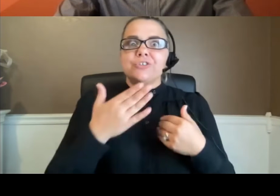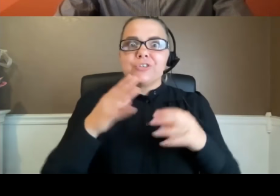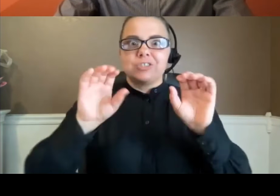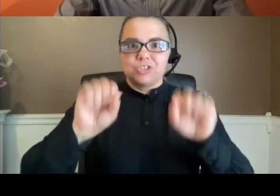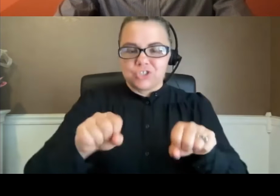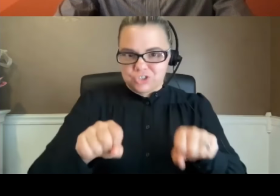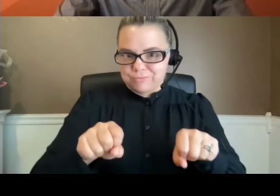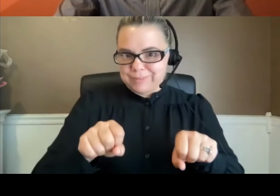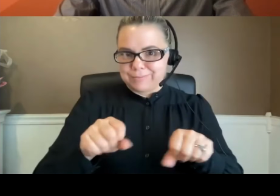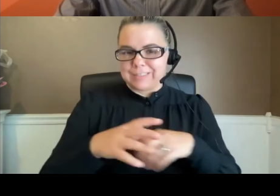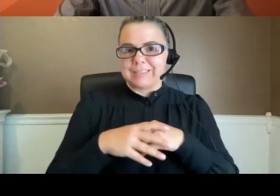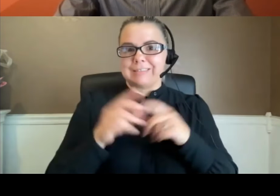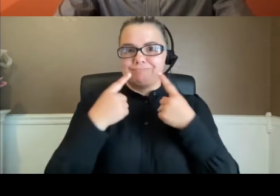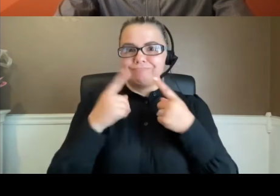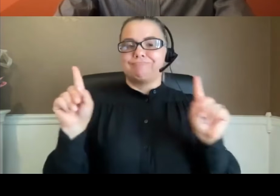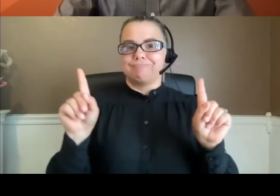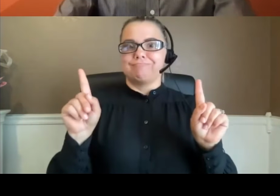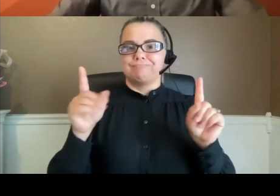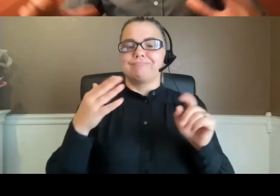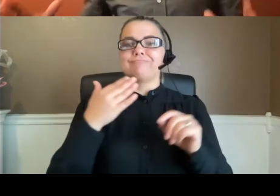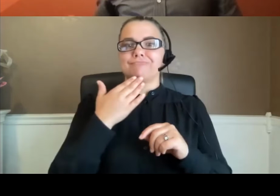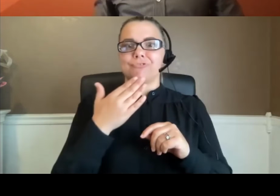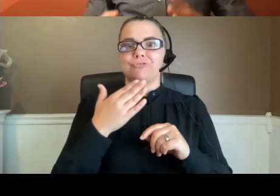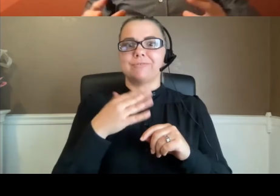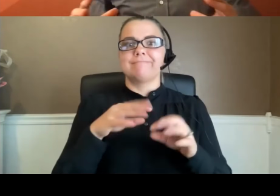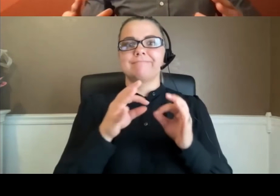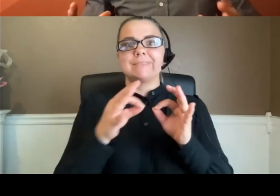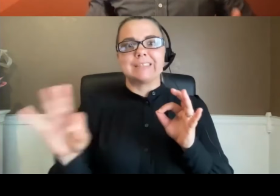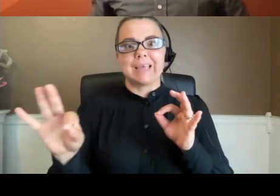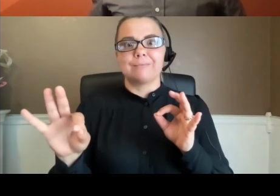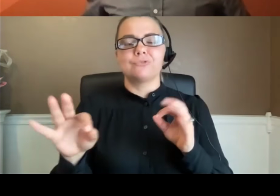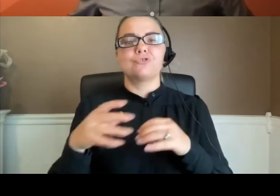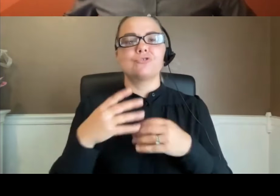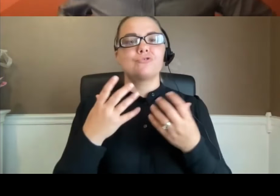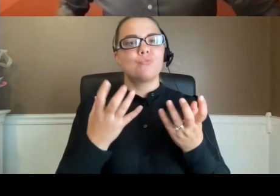So captions. And we're going to look at some specific examples worked out but the overall